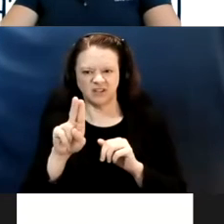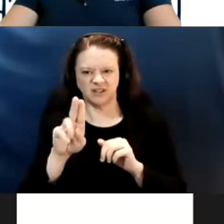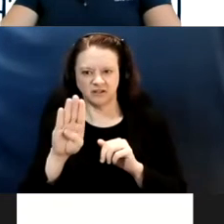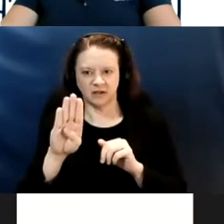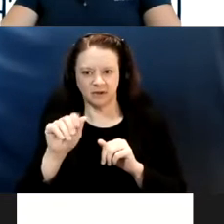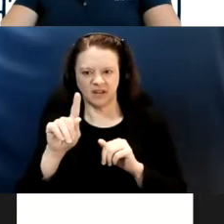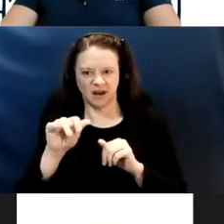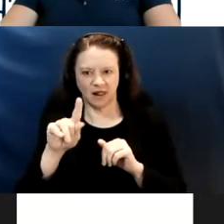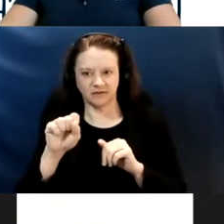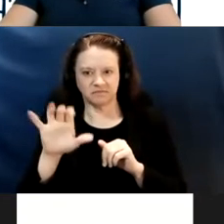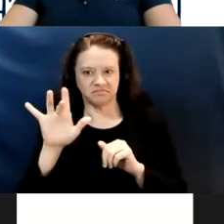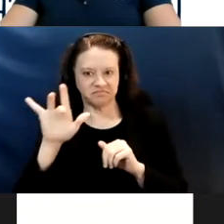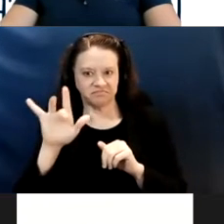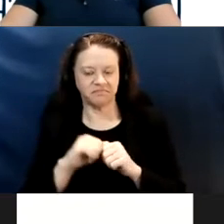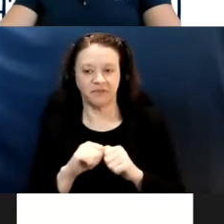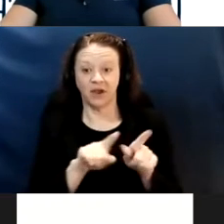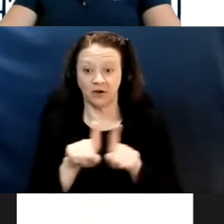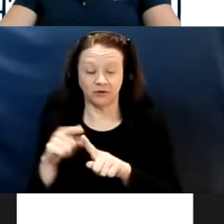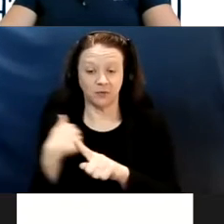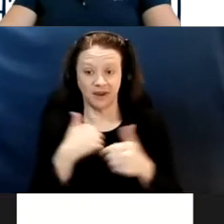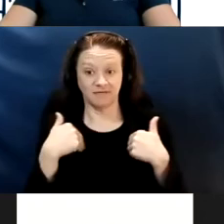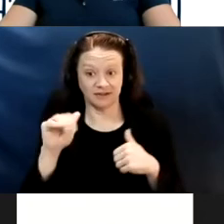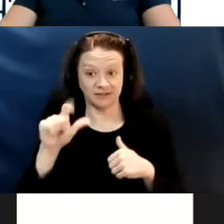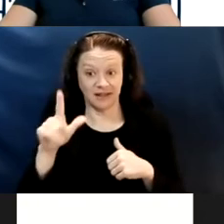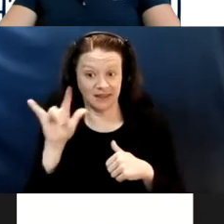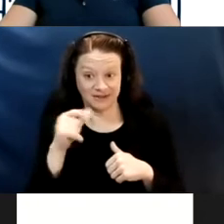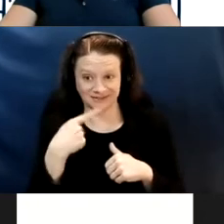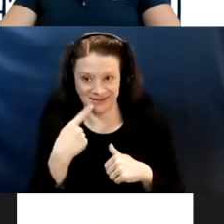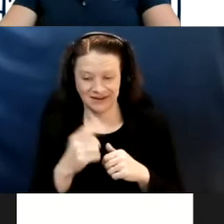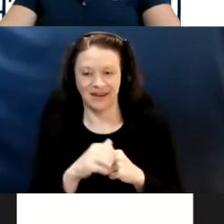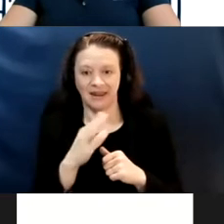Also we have ASL, like I said, and Tammy is spotlighted.